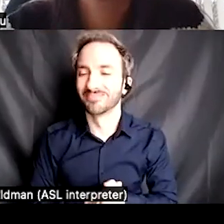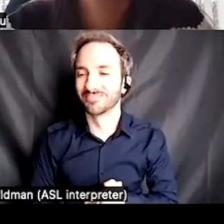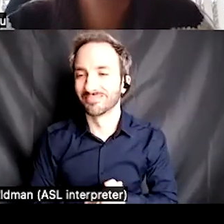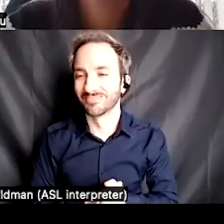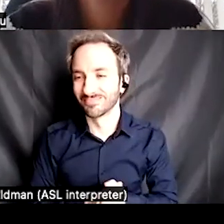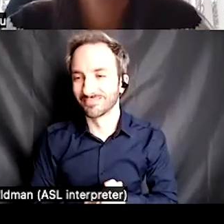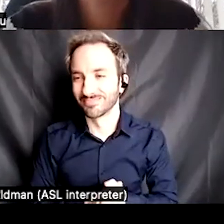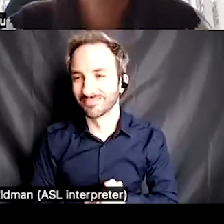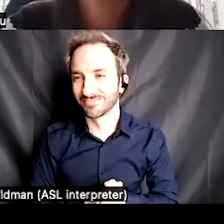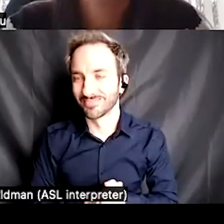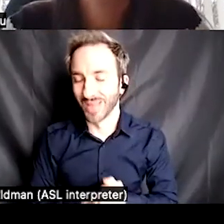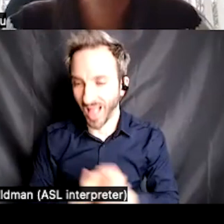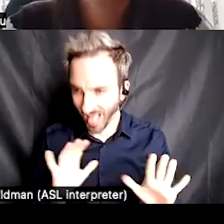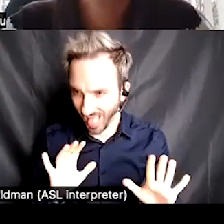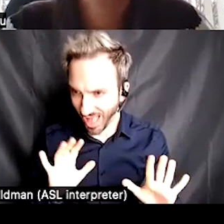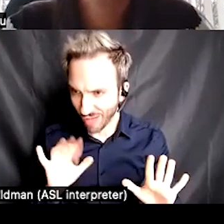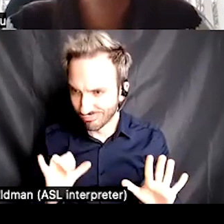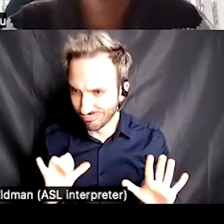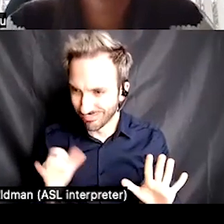That gave me a lot of time to try to think of an answer also.